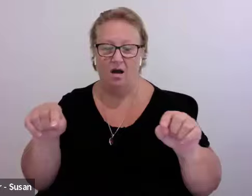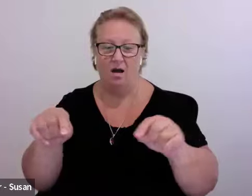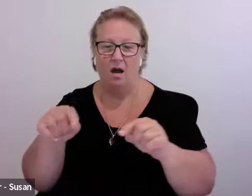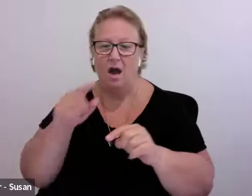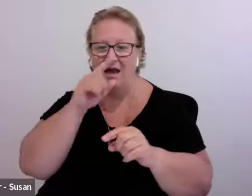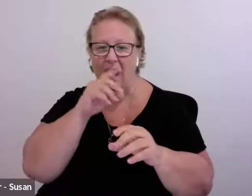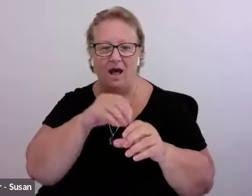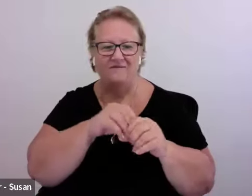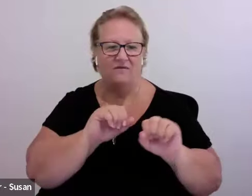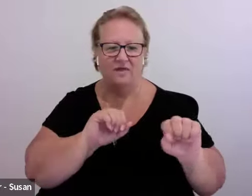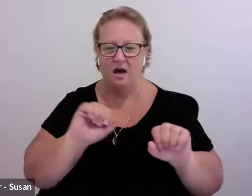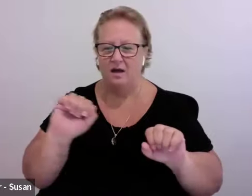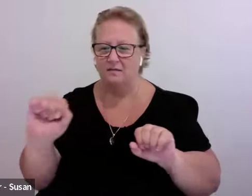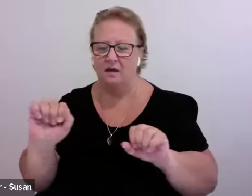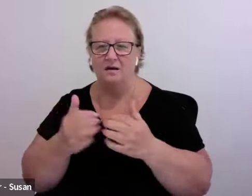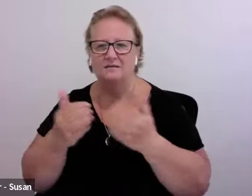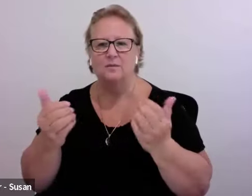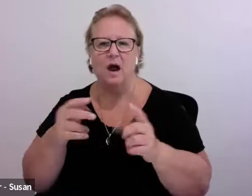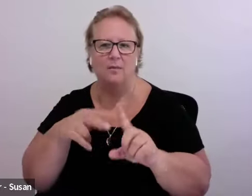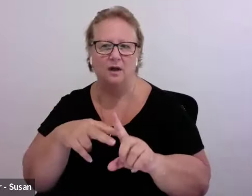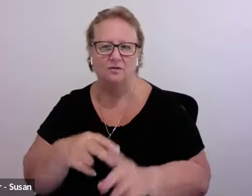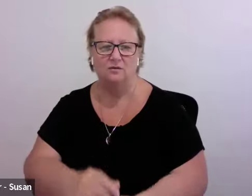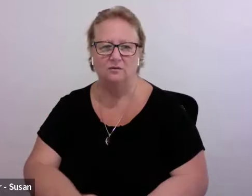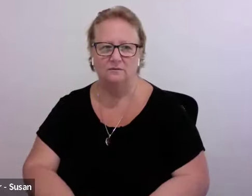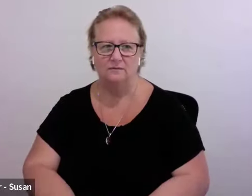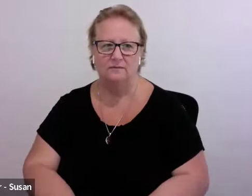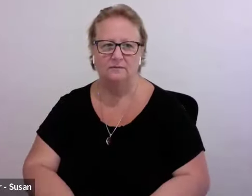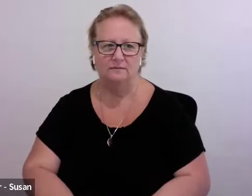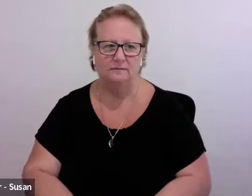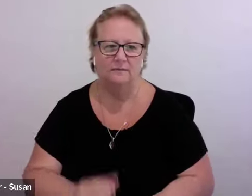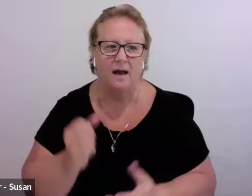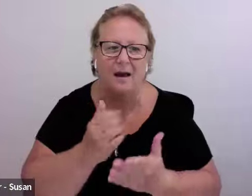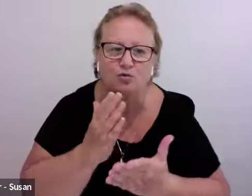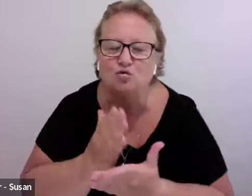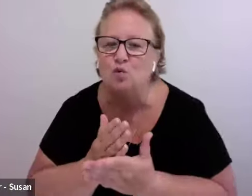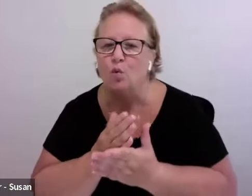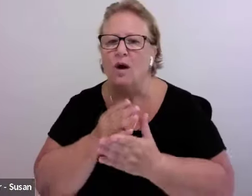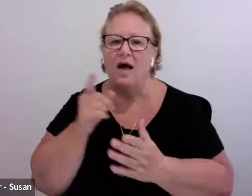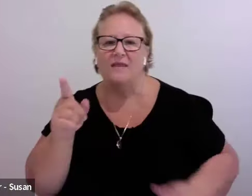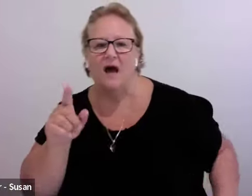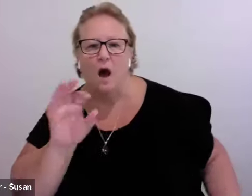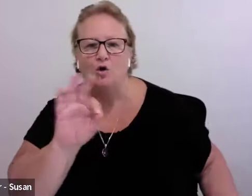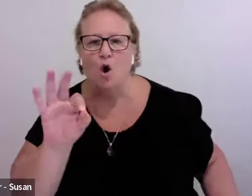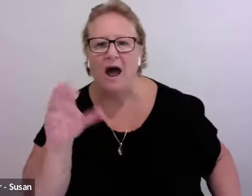not organisations. CATHERINE: Yes. SUE: So different units within the same organisations may be